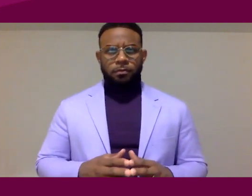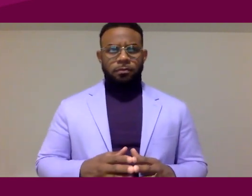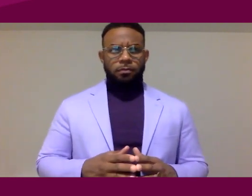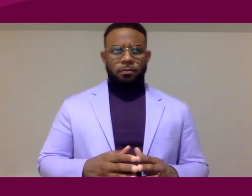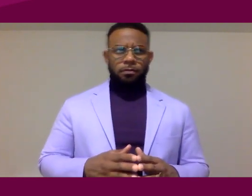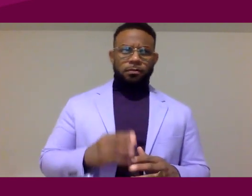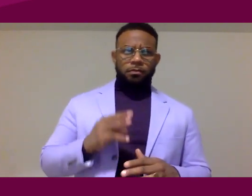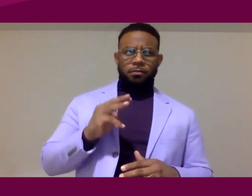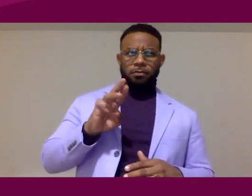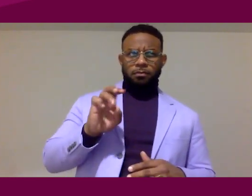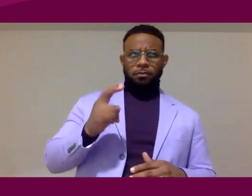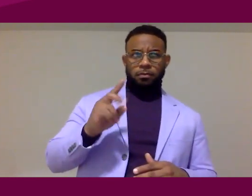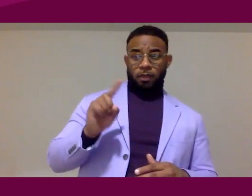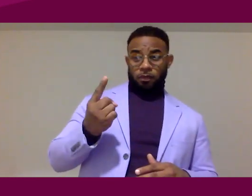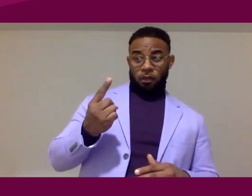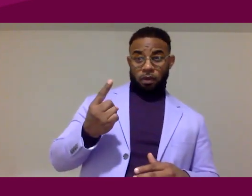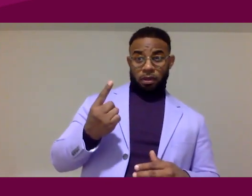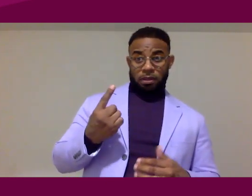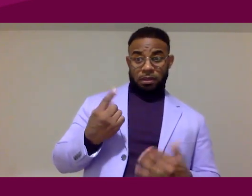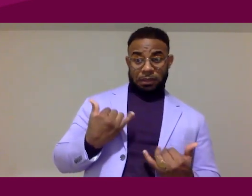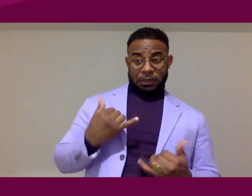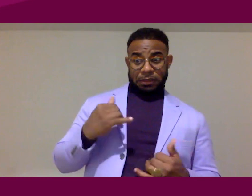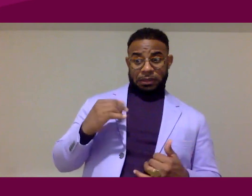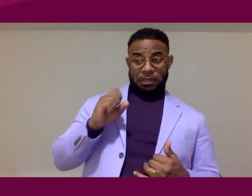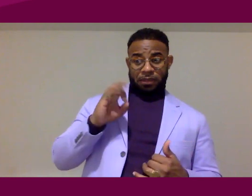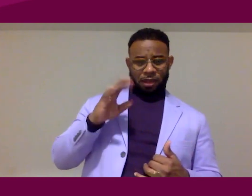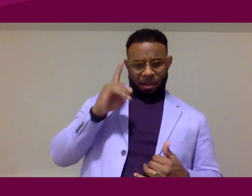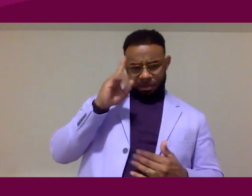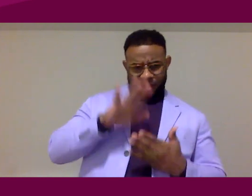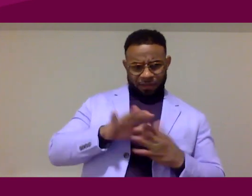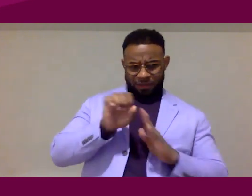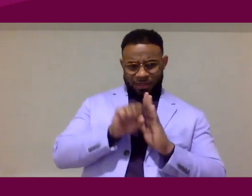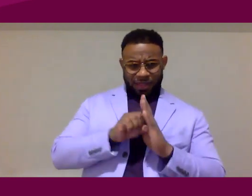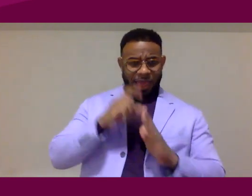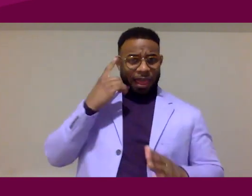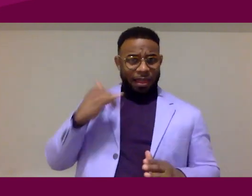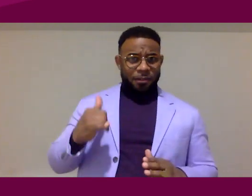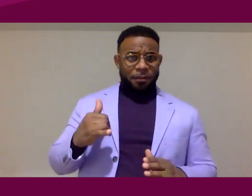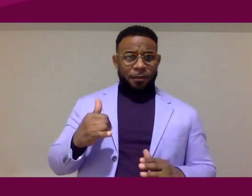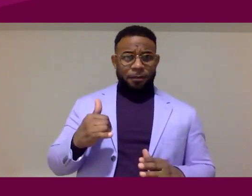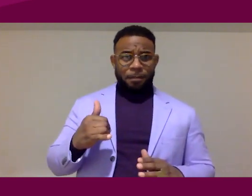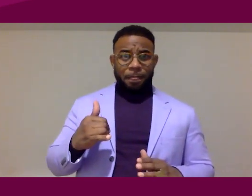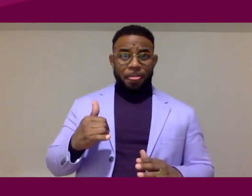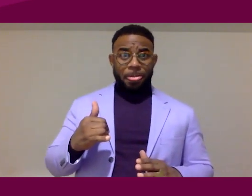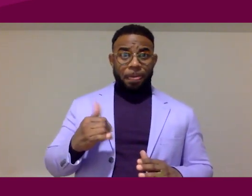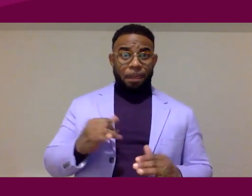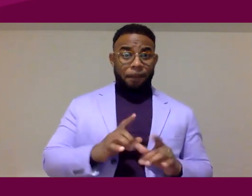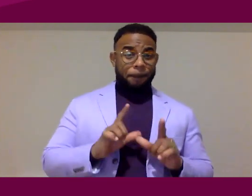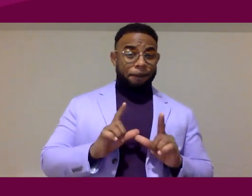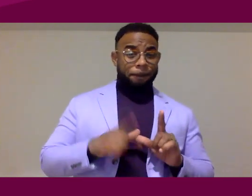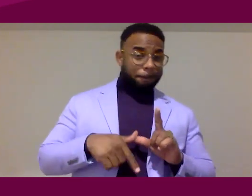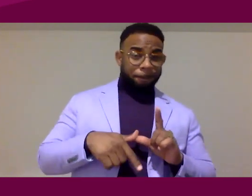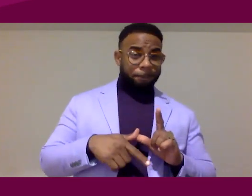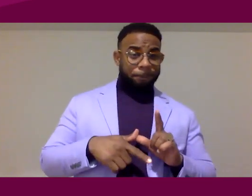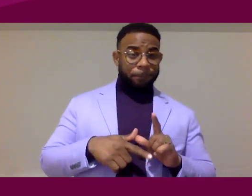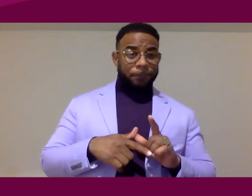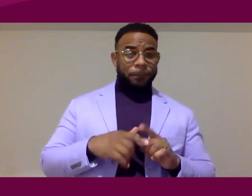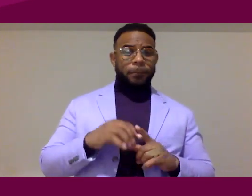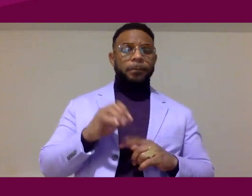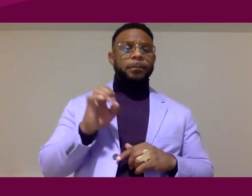March 1st in San Francisco, I believe in the state of California was the end of the emergency